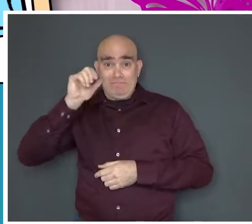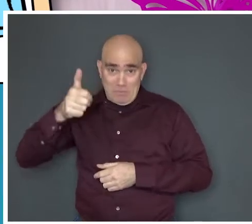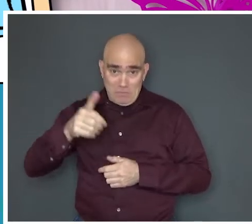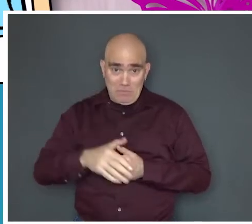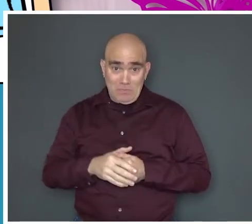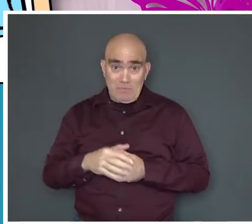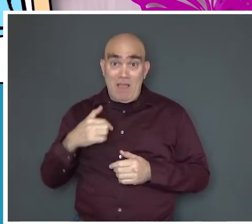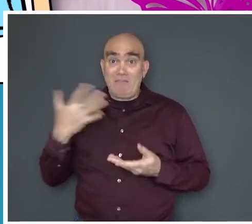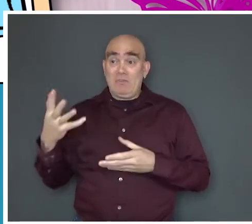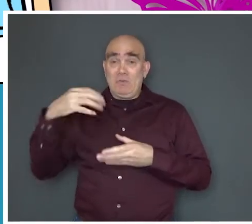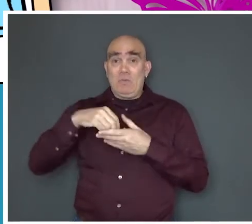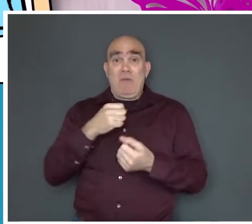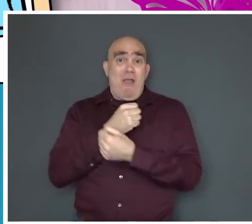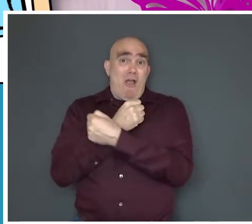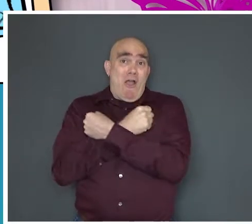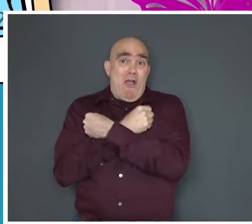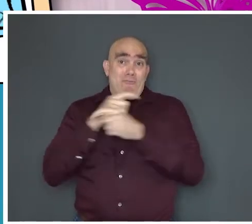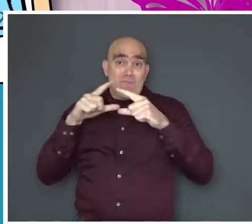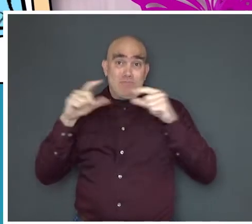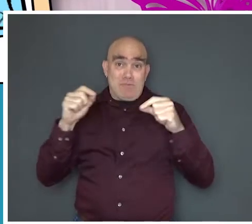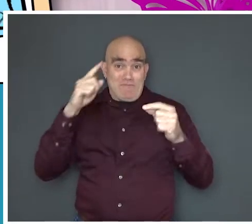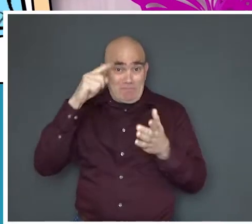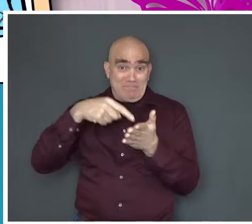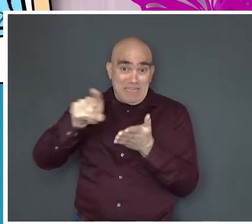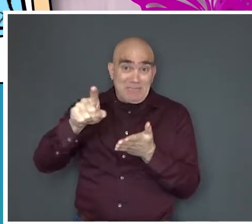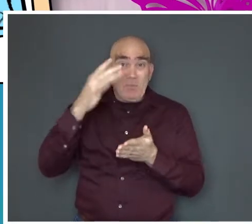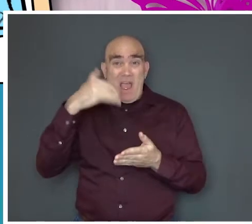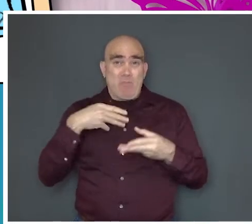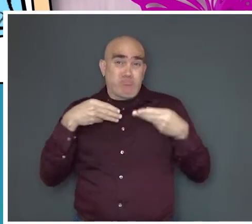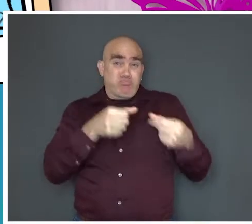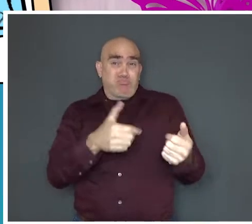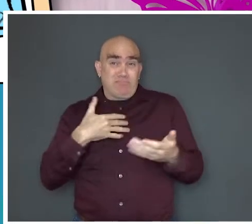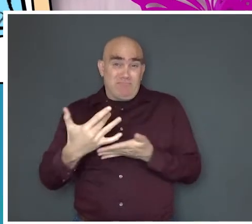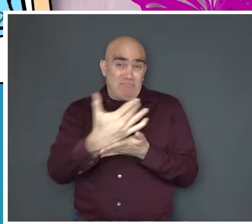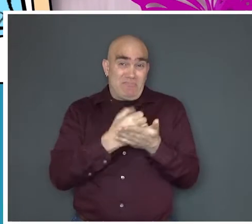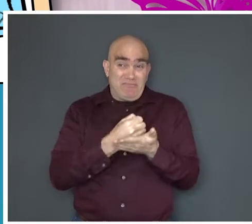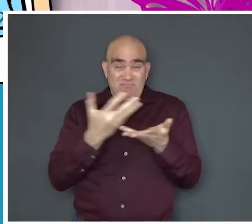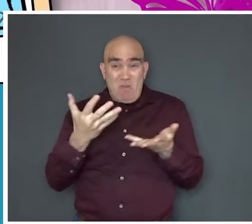I have included a hug voucher as payment since I spent my allowance on spy books.